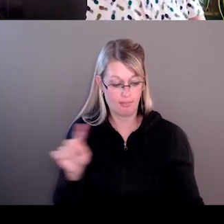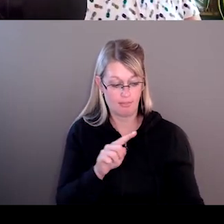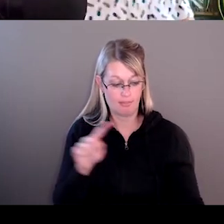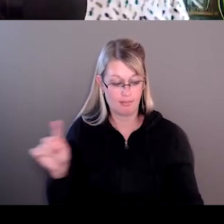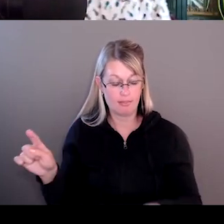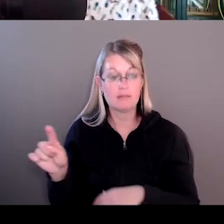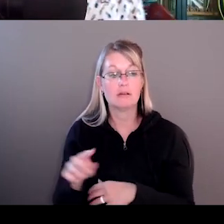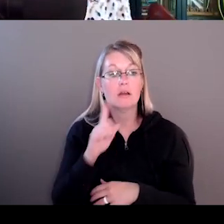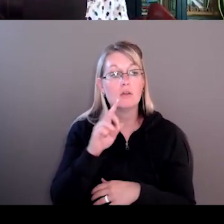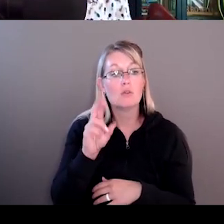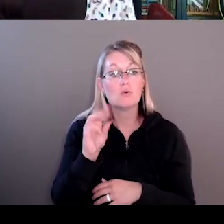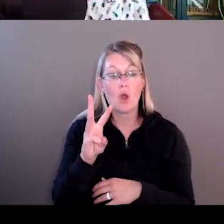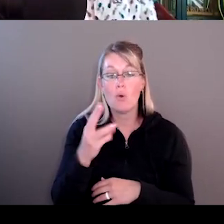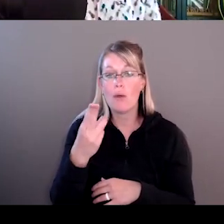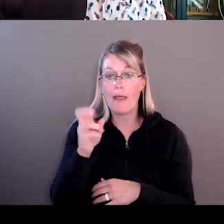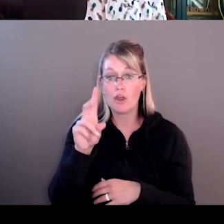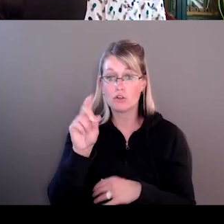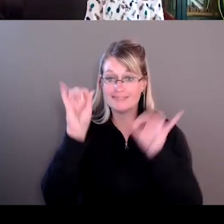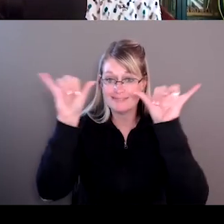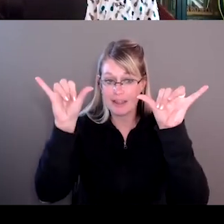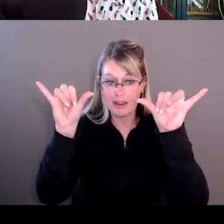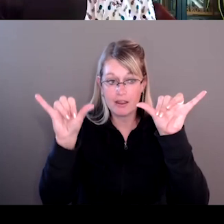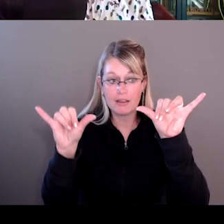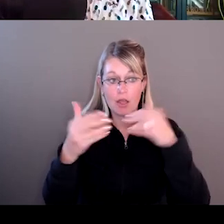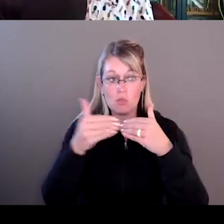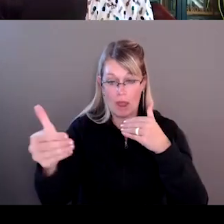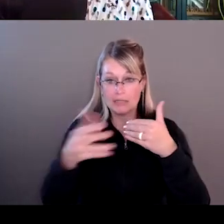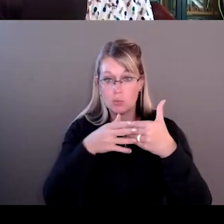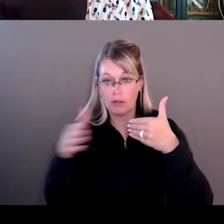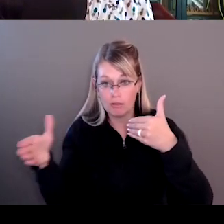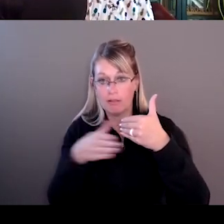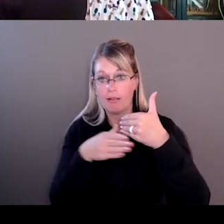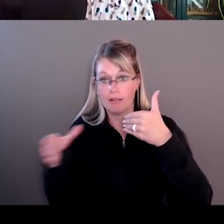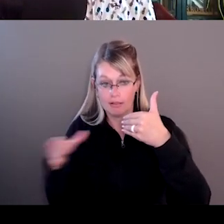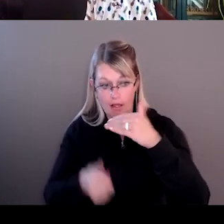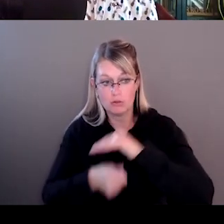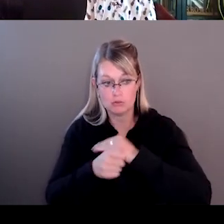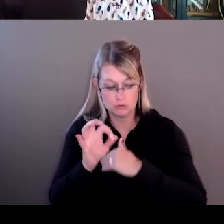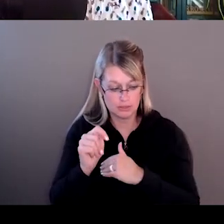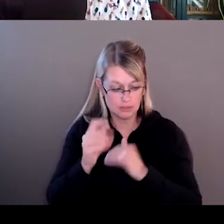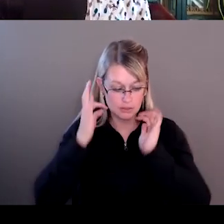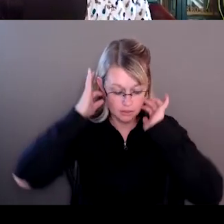the row headers stay put and the rest of the content slides back and forth underneath it.